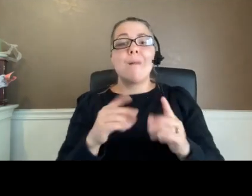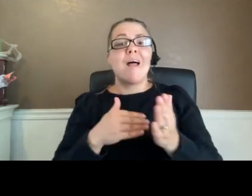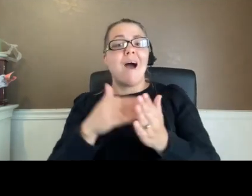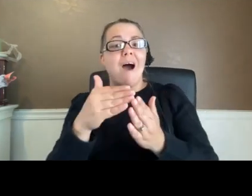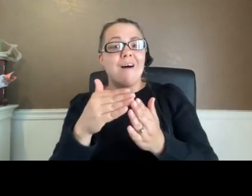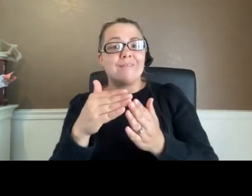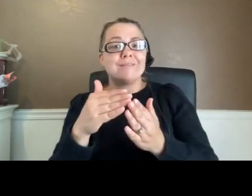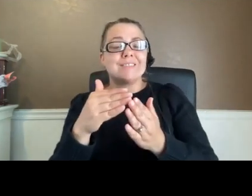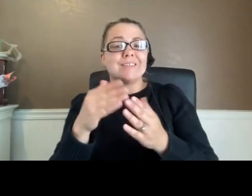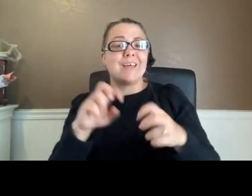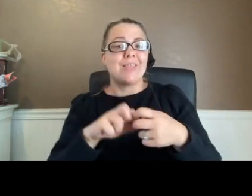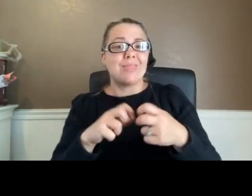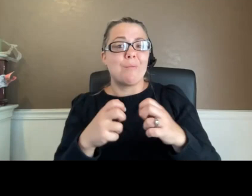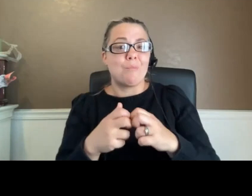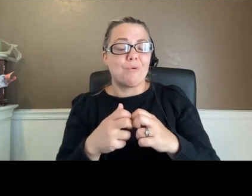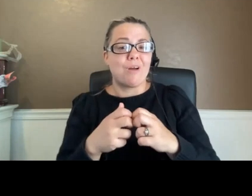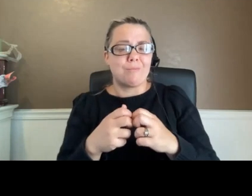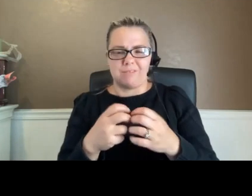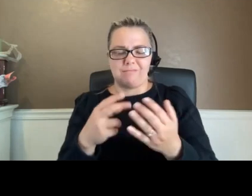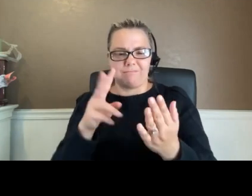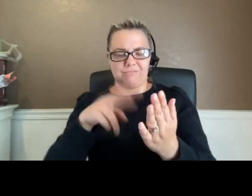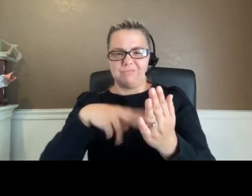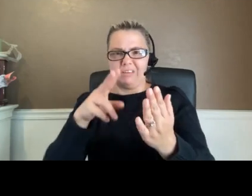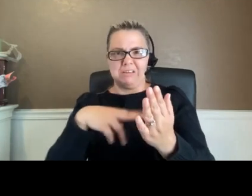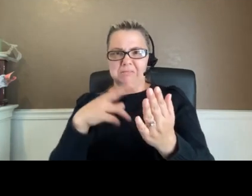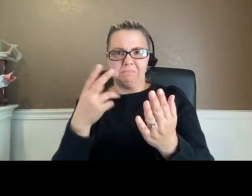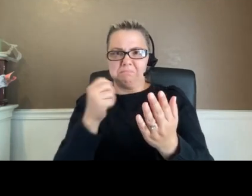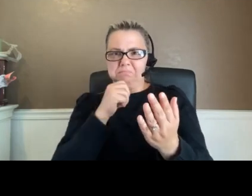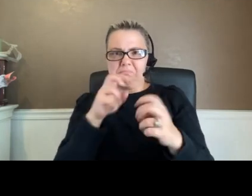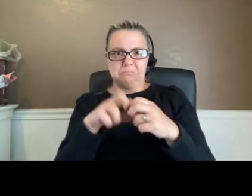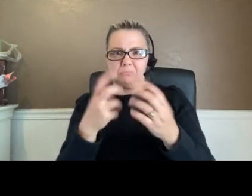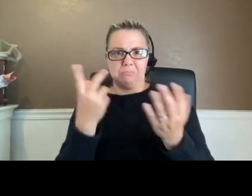that in the code? Can you show me the HTML? You know, the where that's going to occur so that I